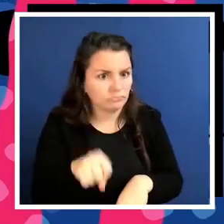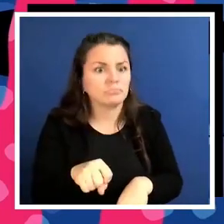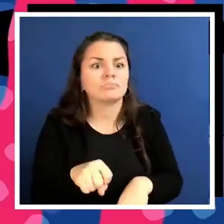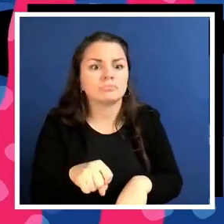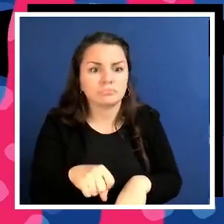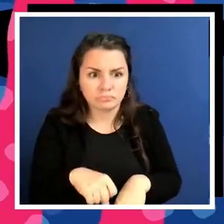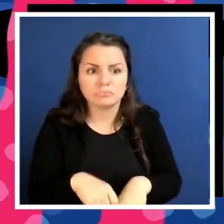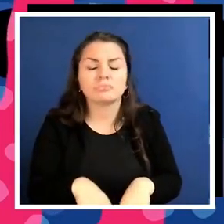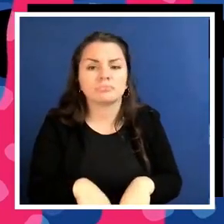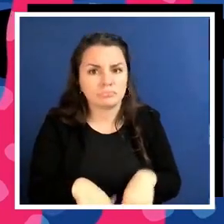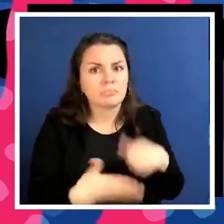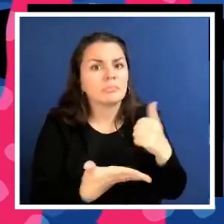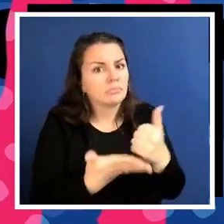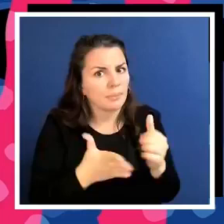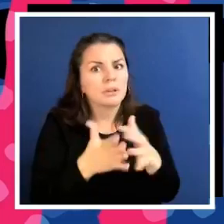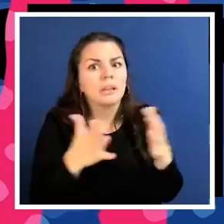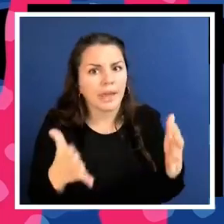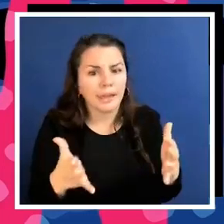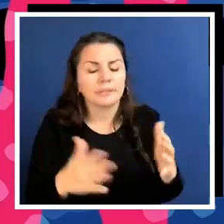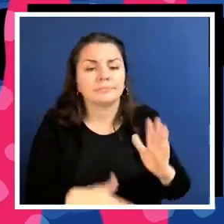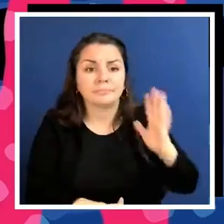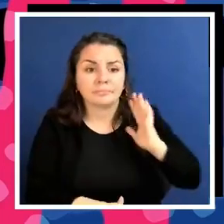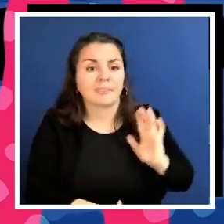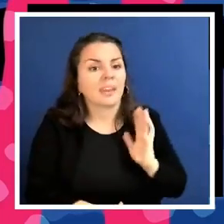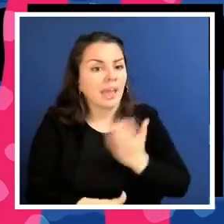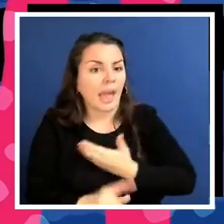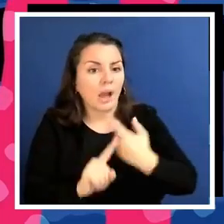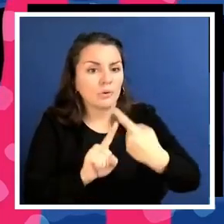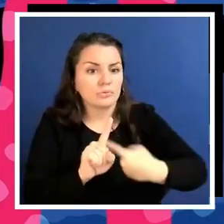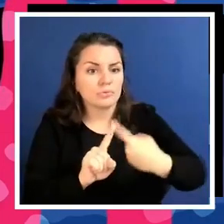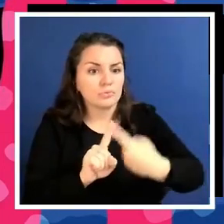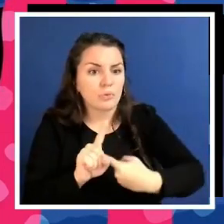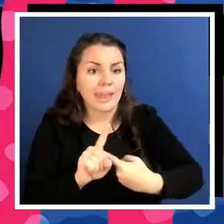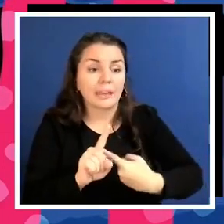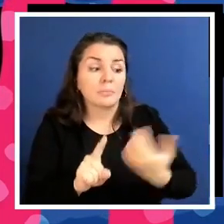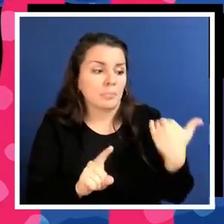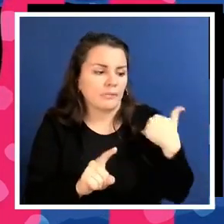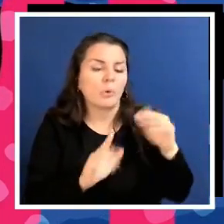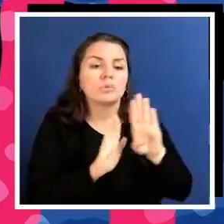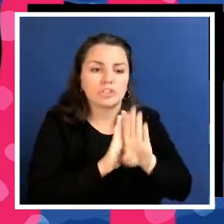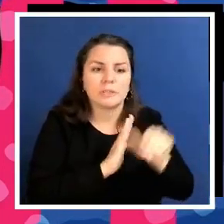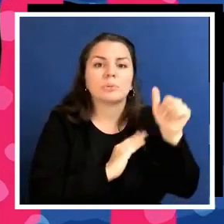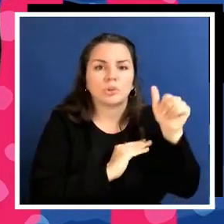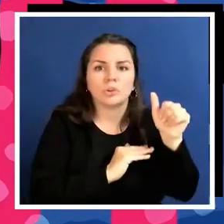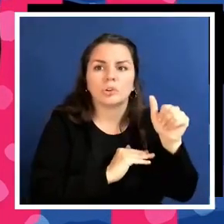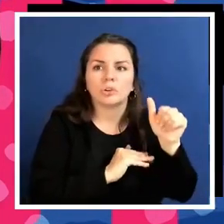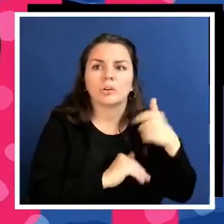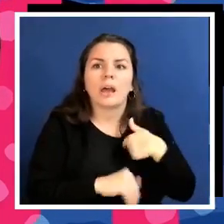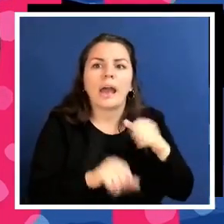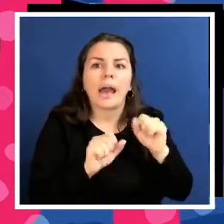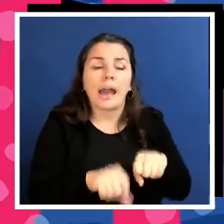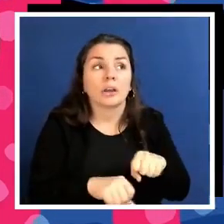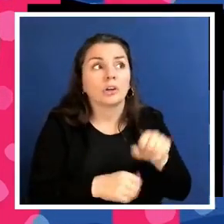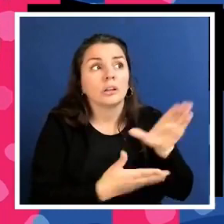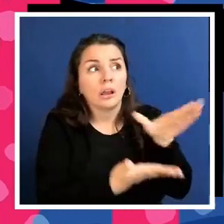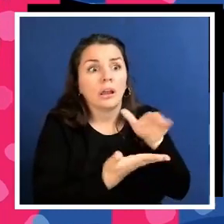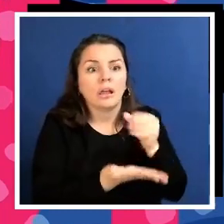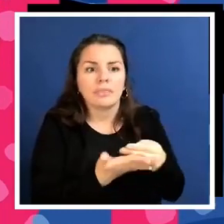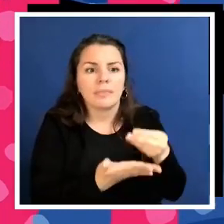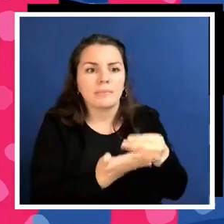WAS THAT HELPFUL FOR YOUR